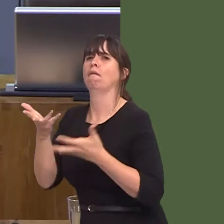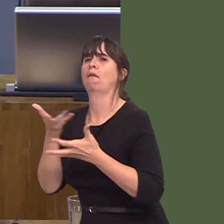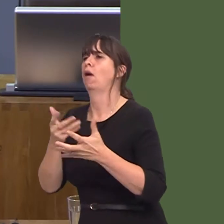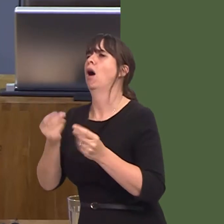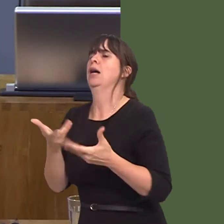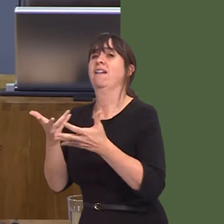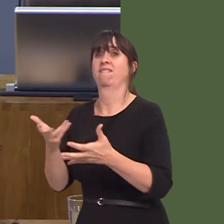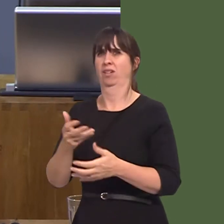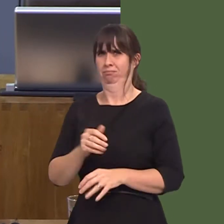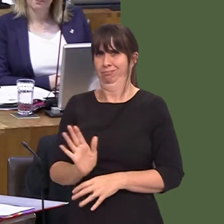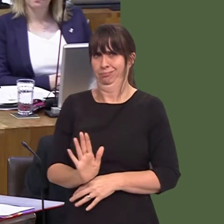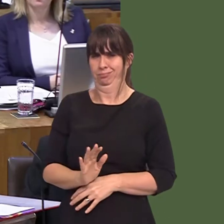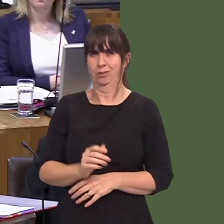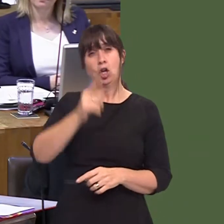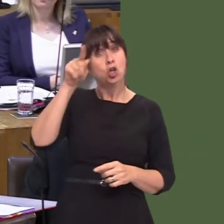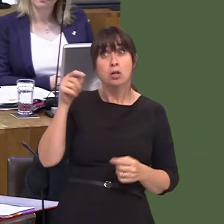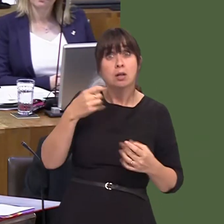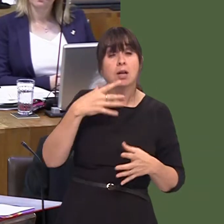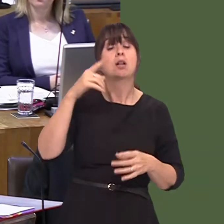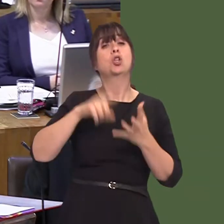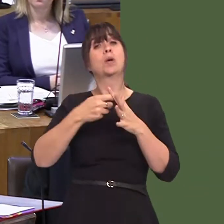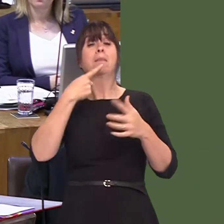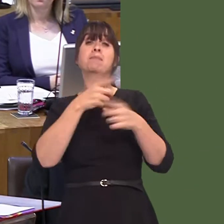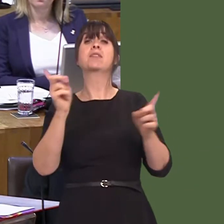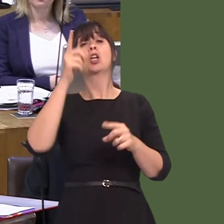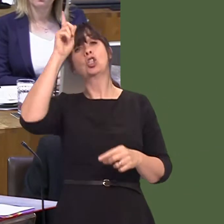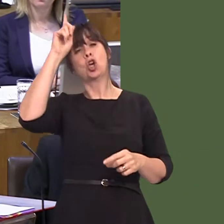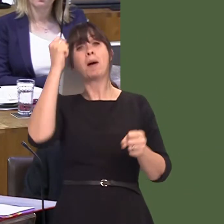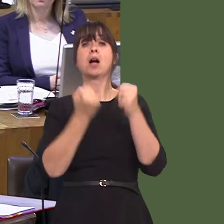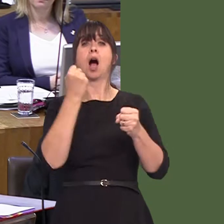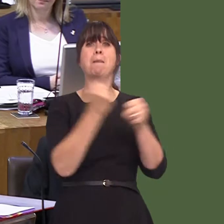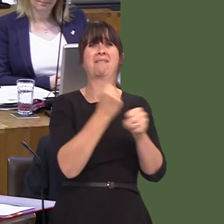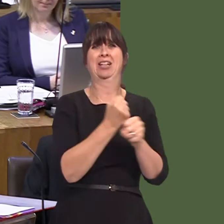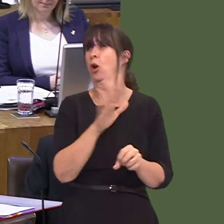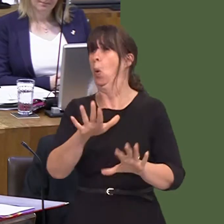We were told that German car manufacturers would put pressure on the EU to strike a deal; that was untrue.